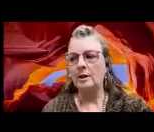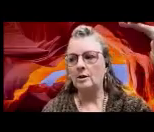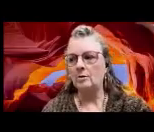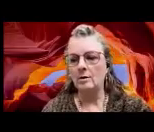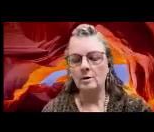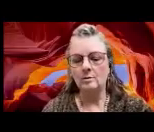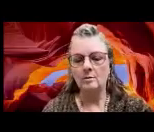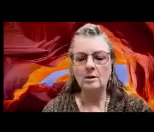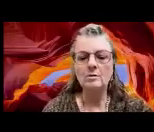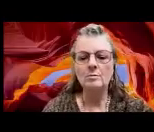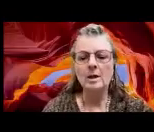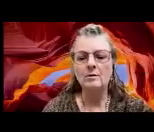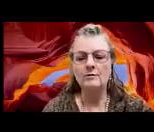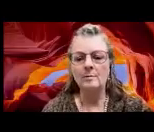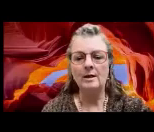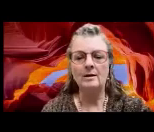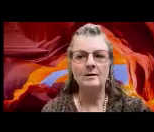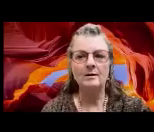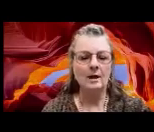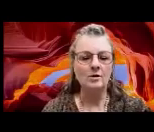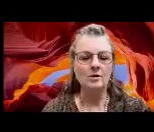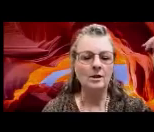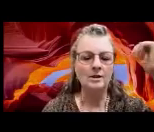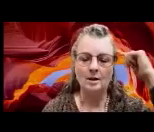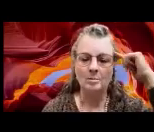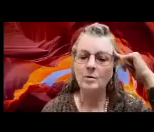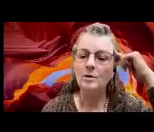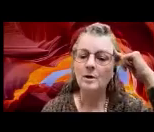which norms do we use, male or female? And I usually say both,